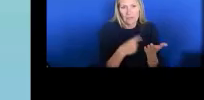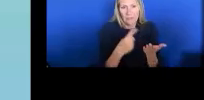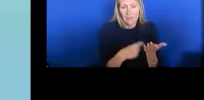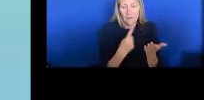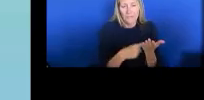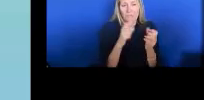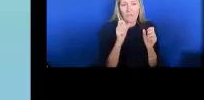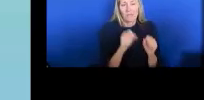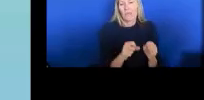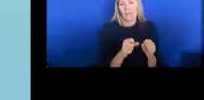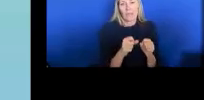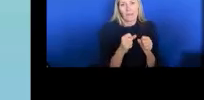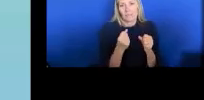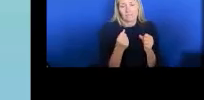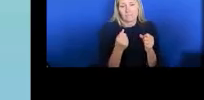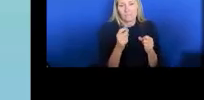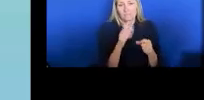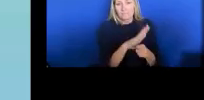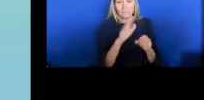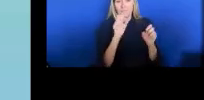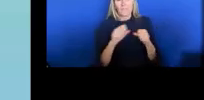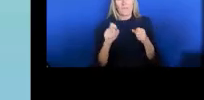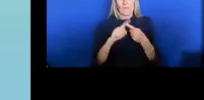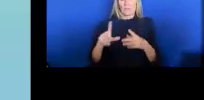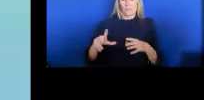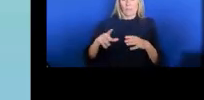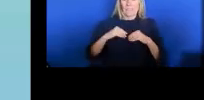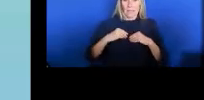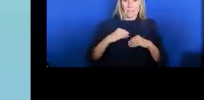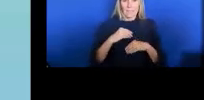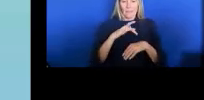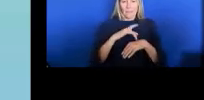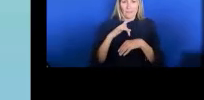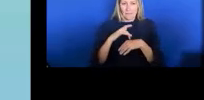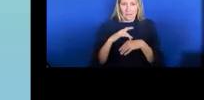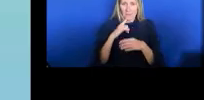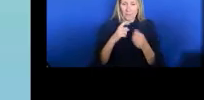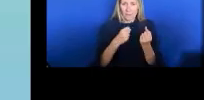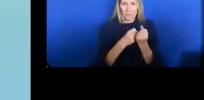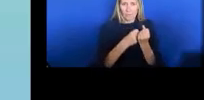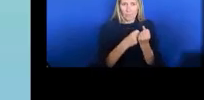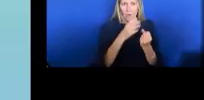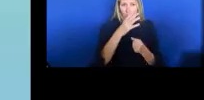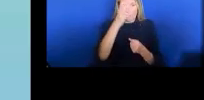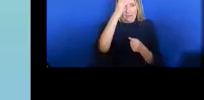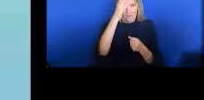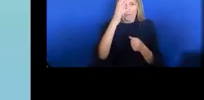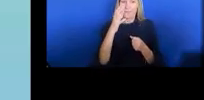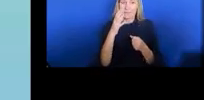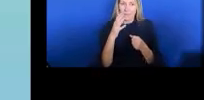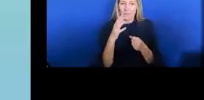to accept touch. Supporting parents in their observation of their infant's sensory system responses allows for mutual